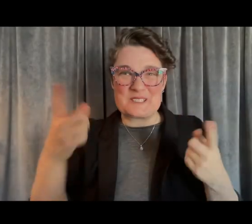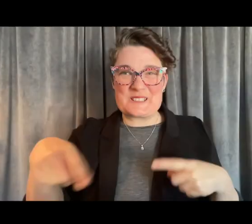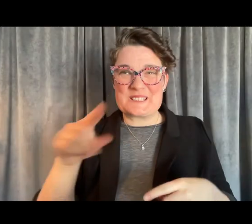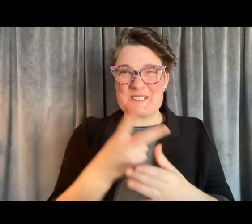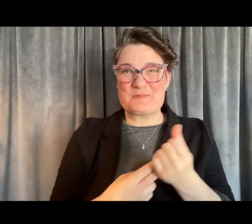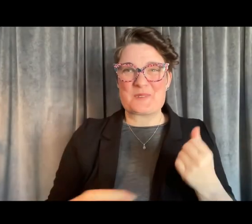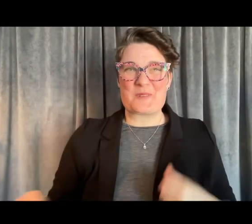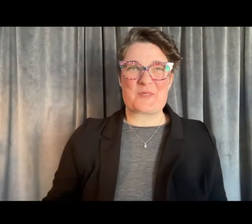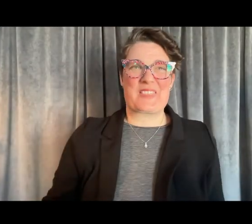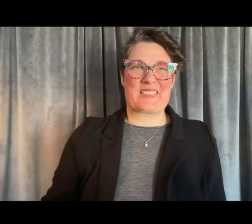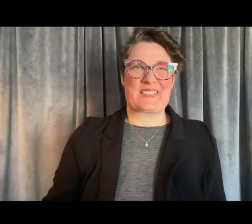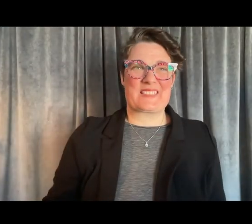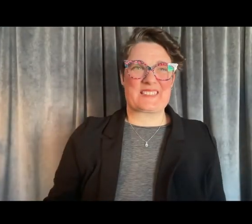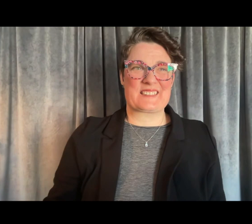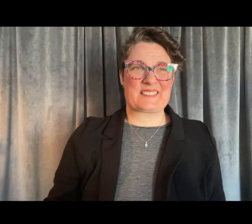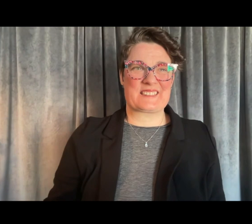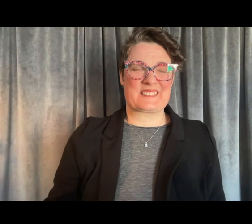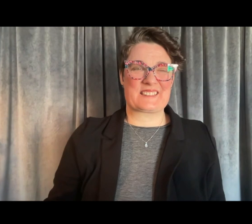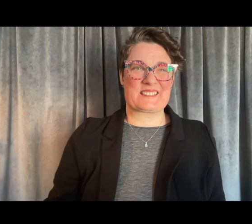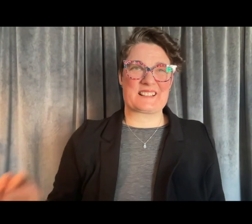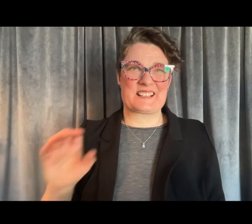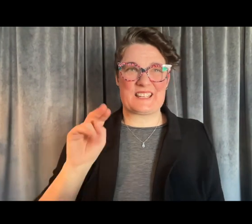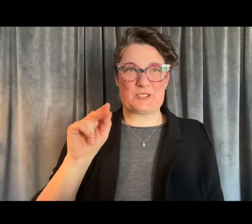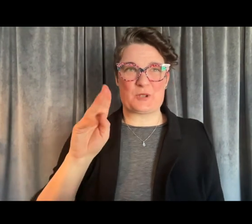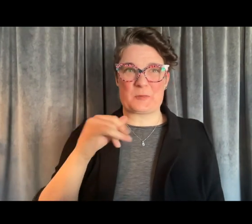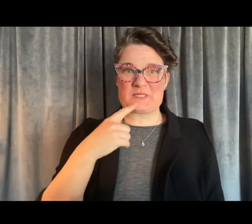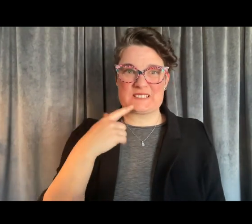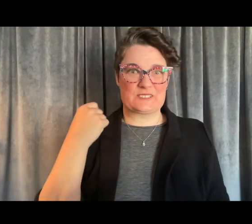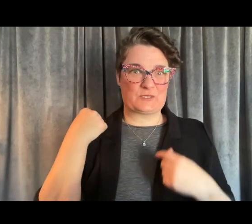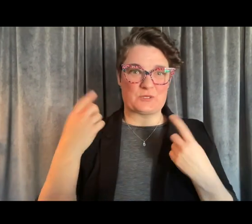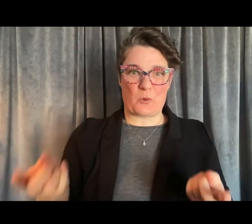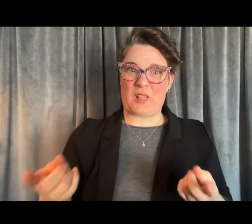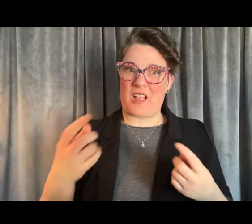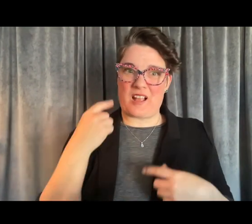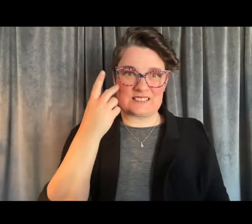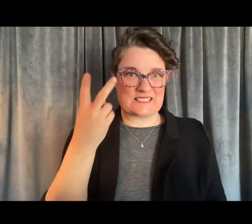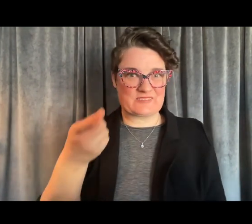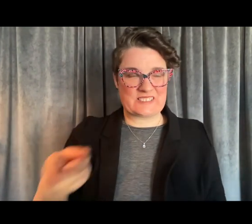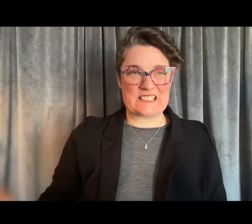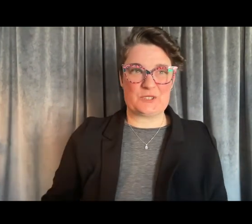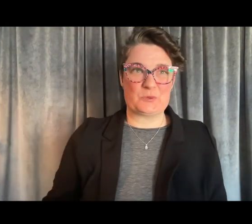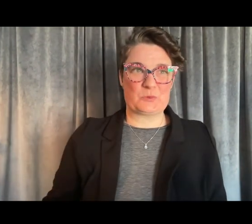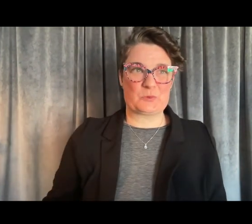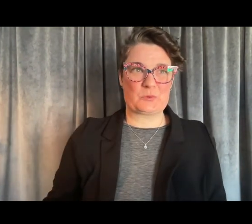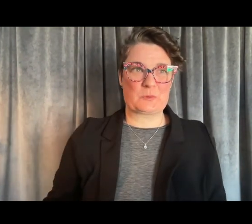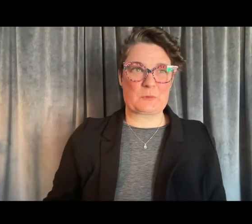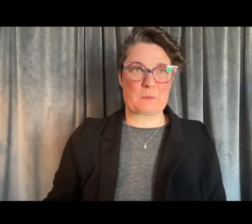Nomy: hi Socket. Socket: Hi . I'm so happy to see you both. Nomy: This is so awesome.